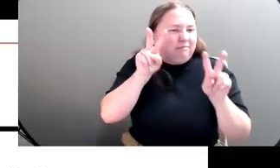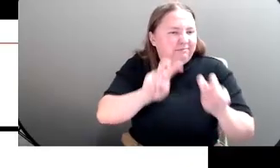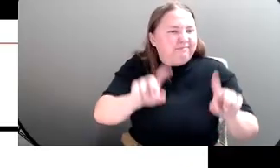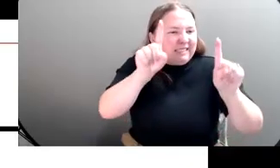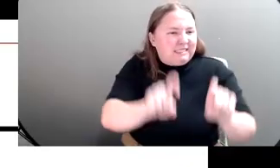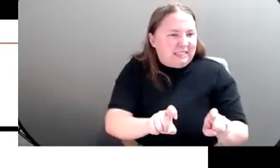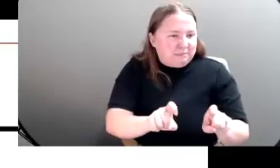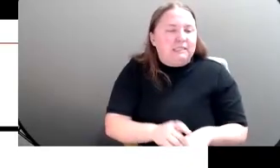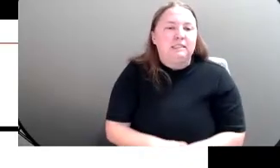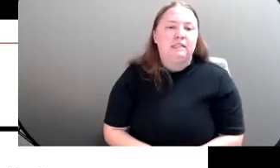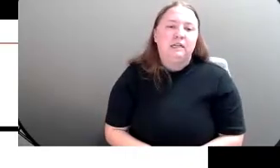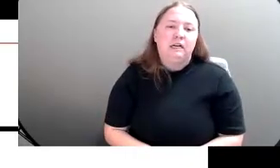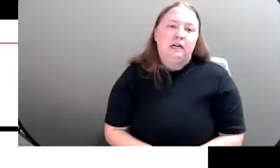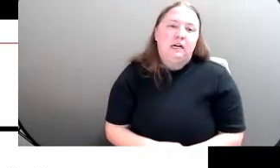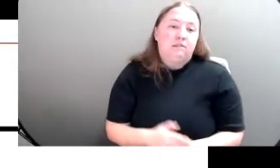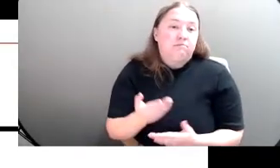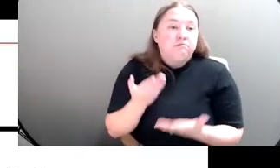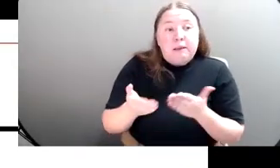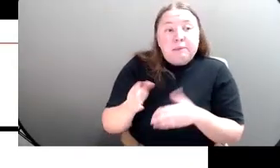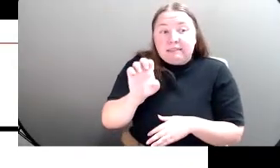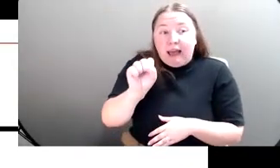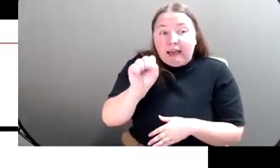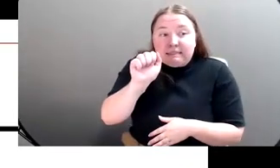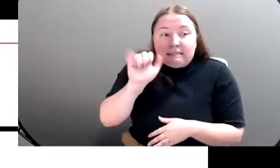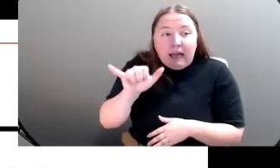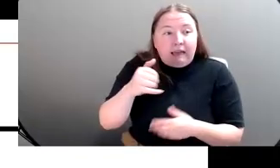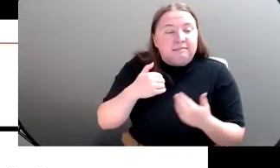or in an essay, they had certain issues,